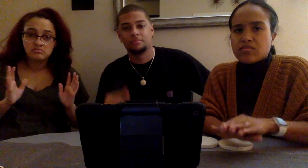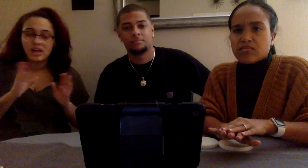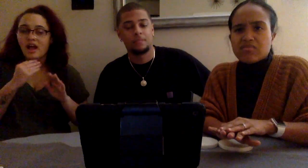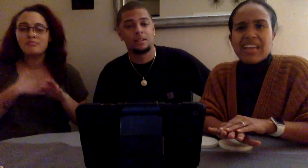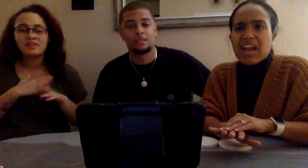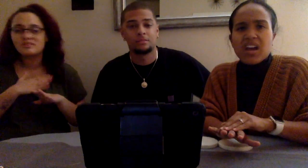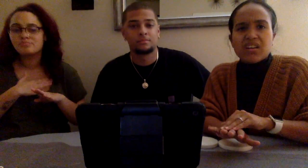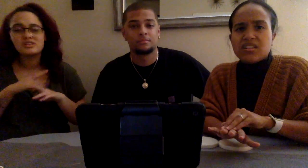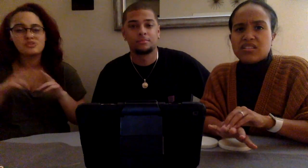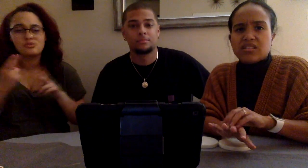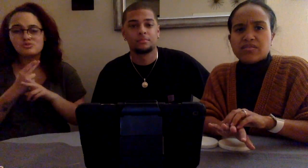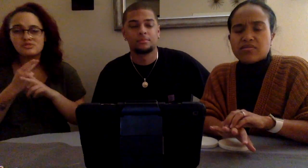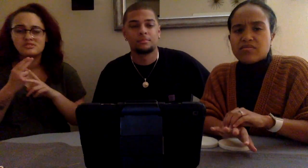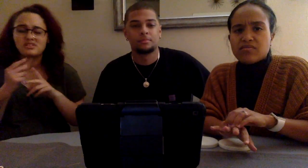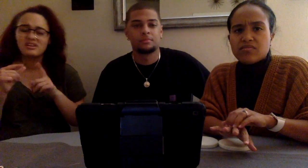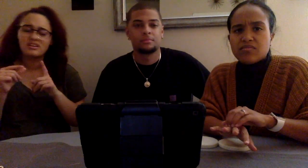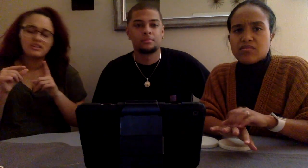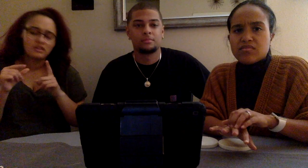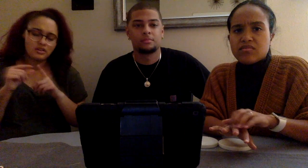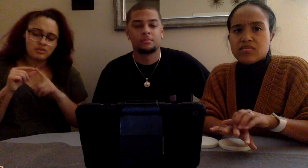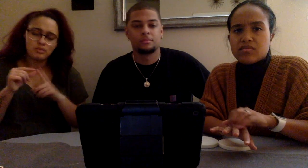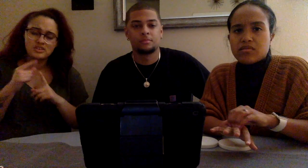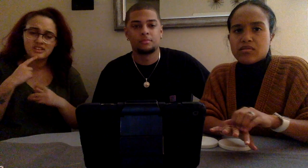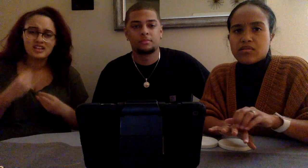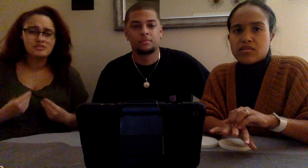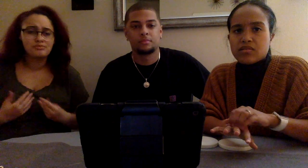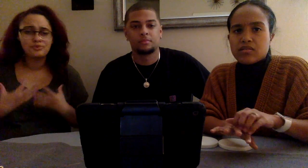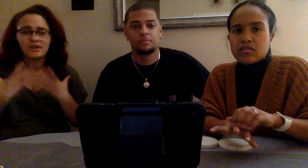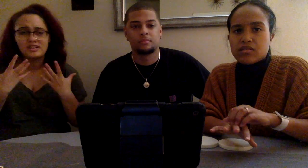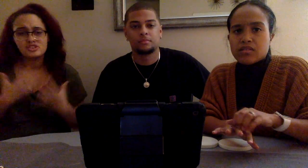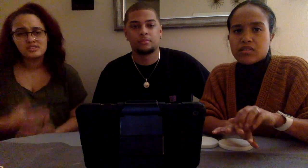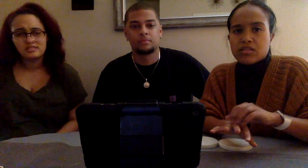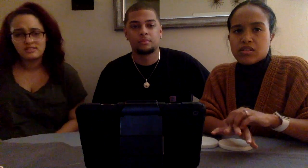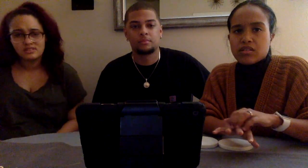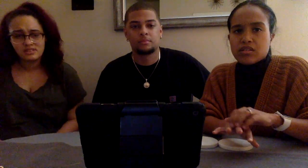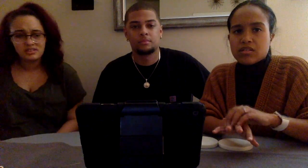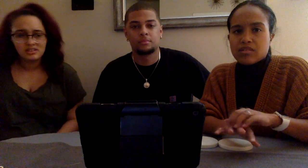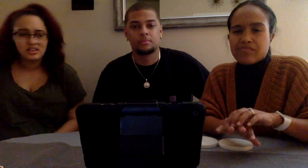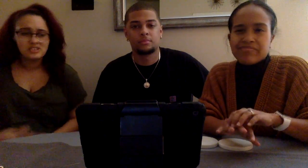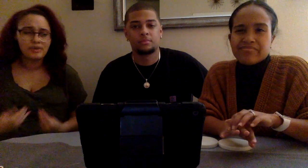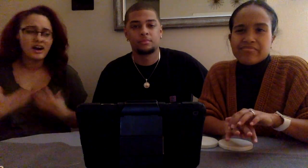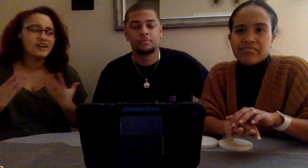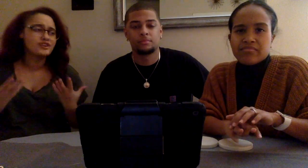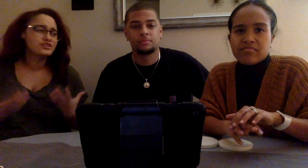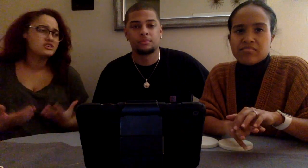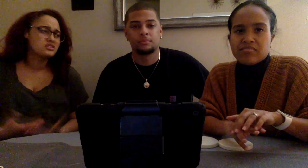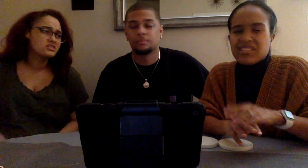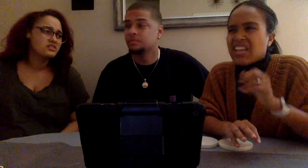Daisy: Yeah, please do not say "inspiration". Inspired.